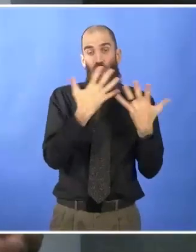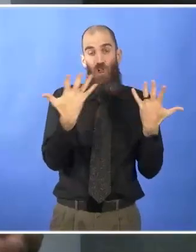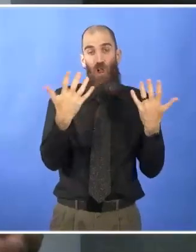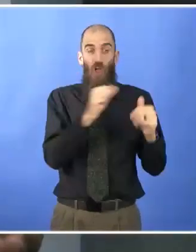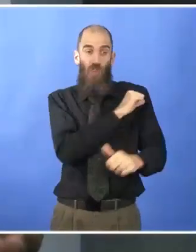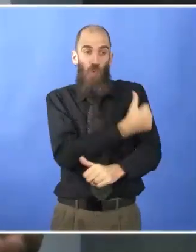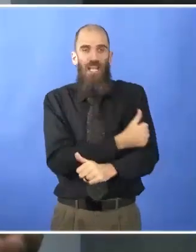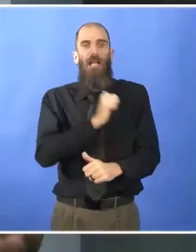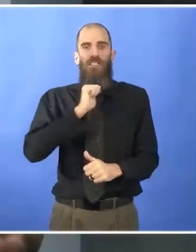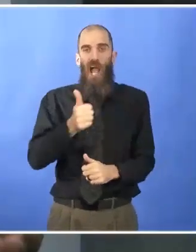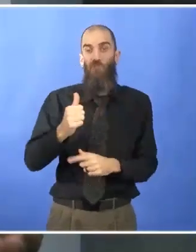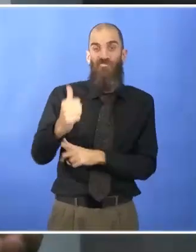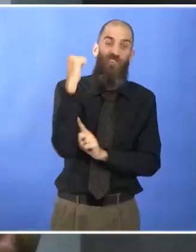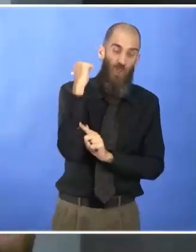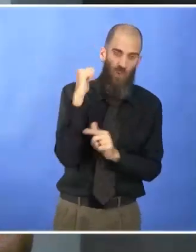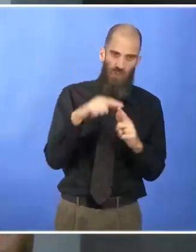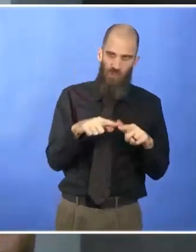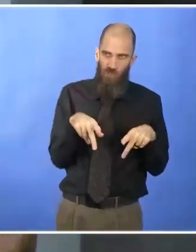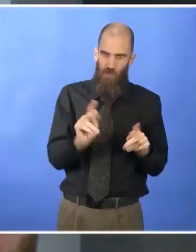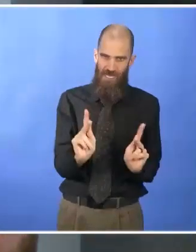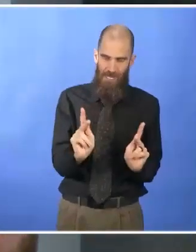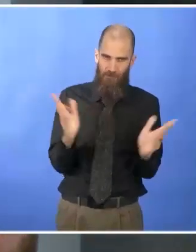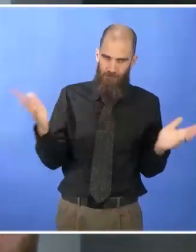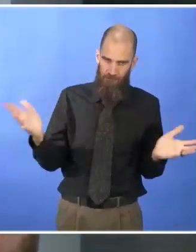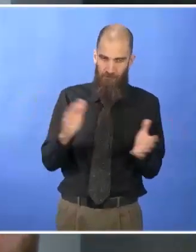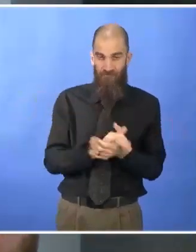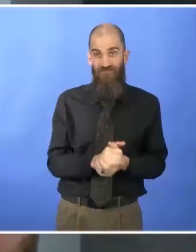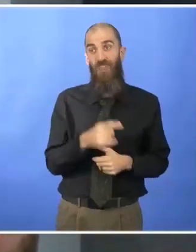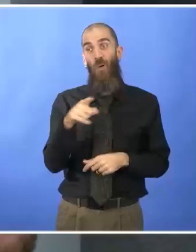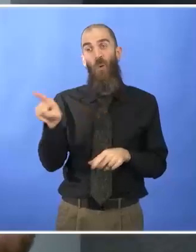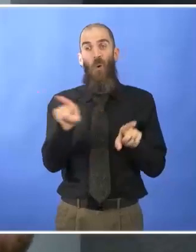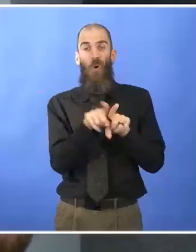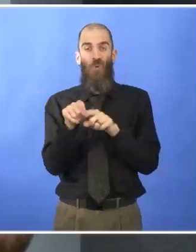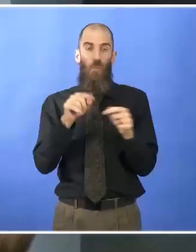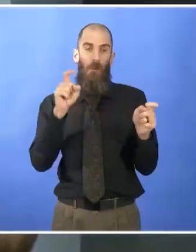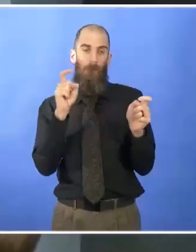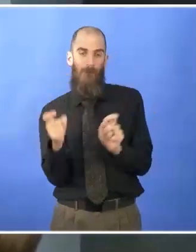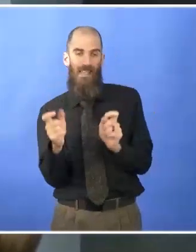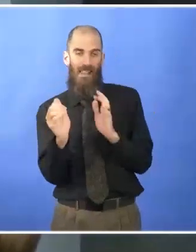RULES TO CLARIFY AND EXPAND THE SCOPE OF RESTRICTIONS ON